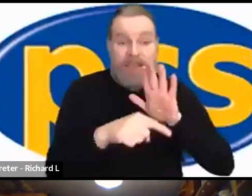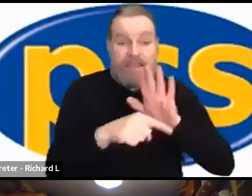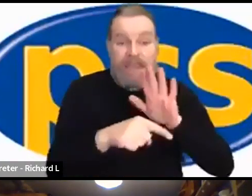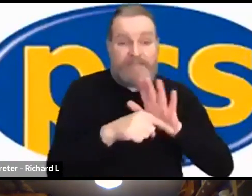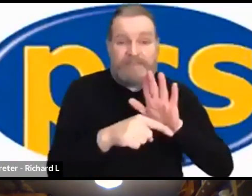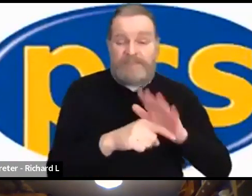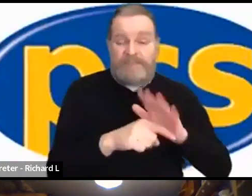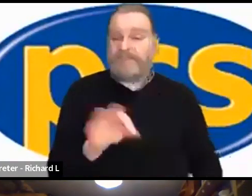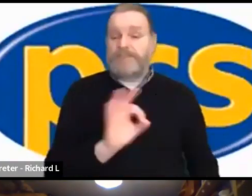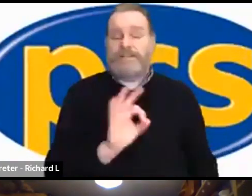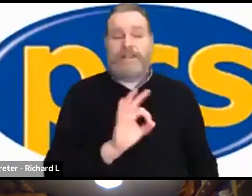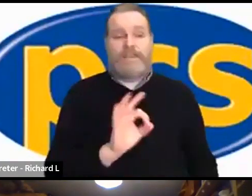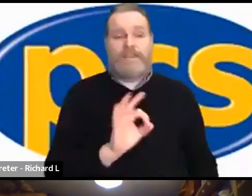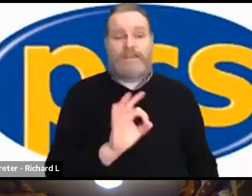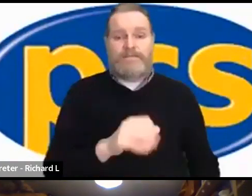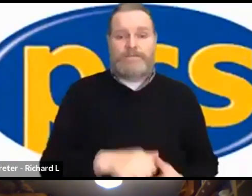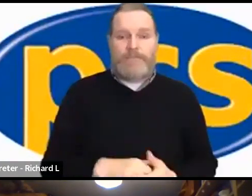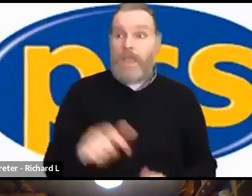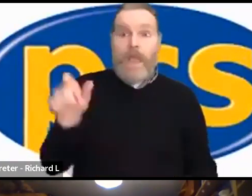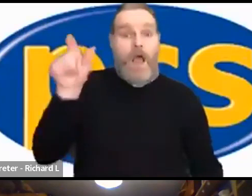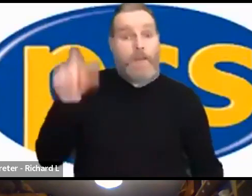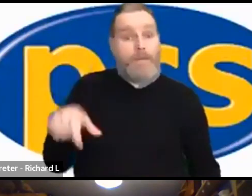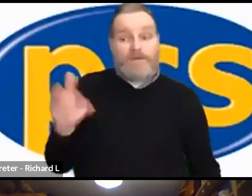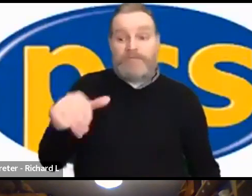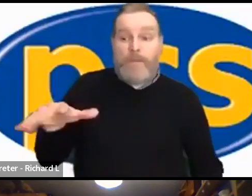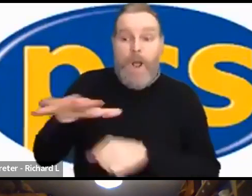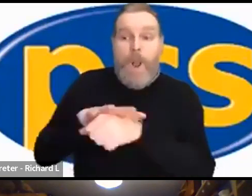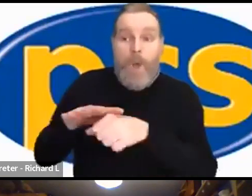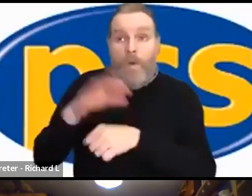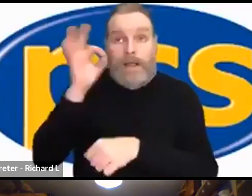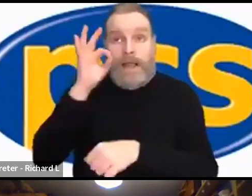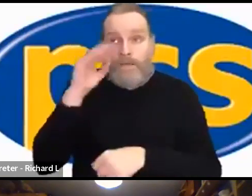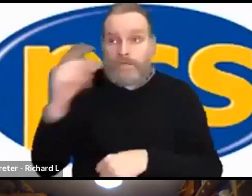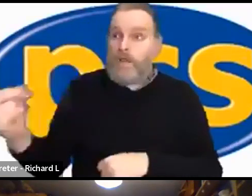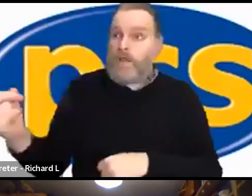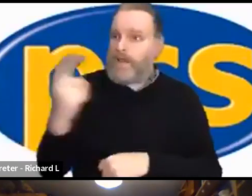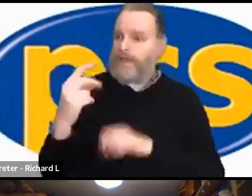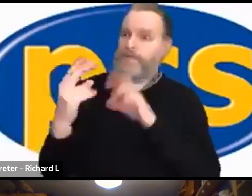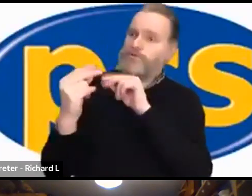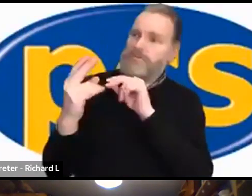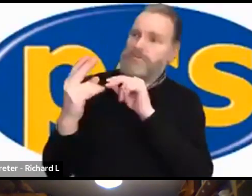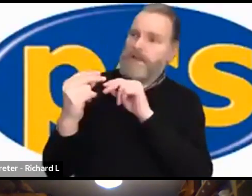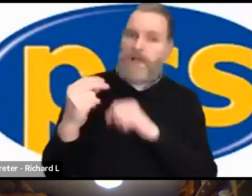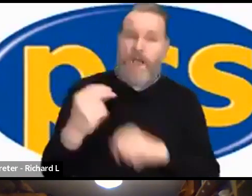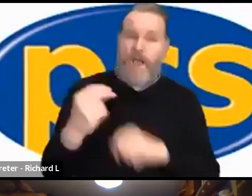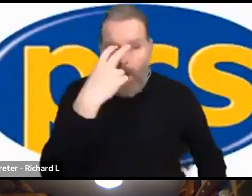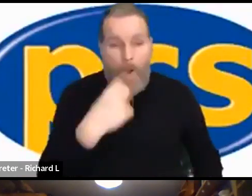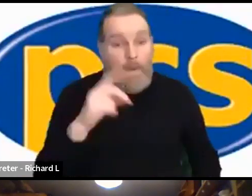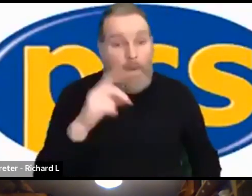Hardly anything was negative. accounts to stop and add a and add a chat. An old lady on a old lady on a mobility scooter